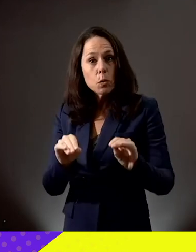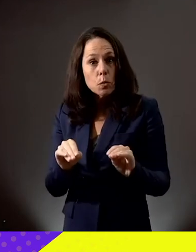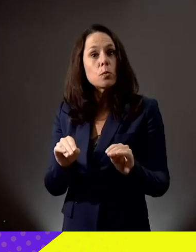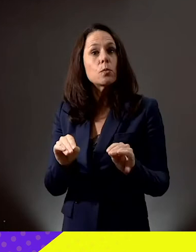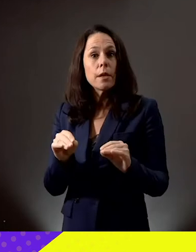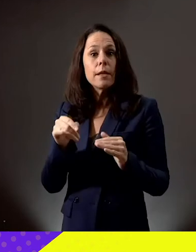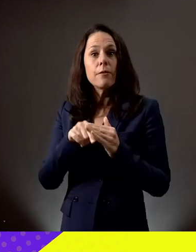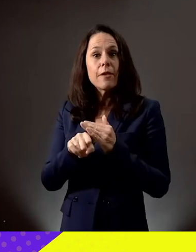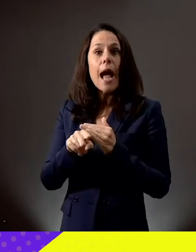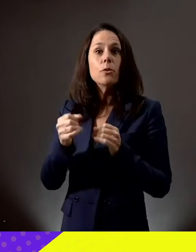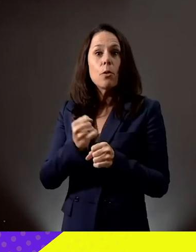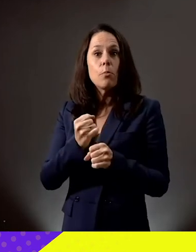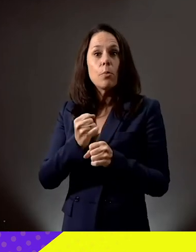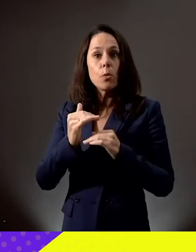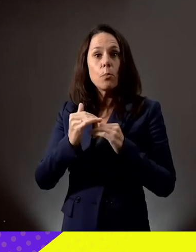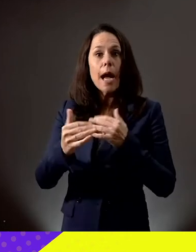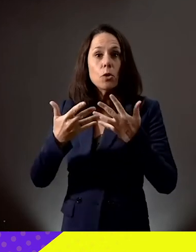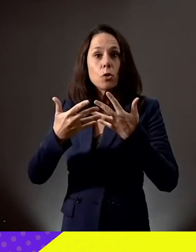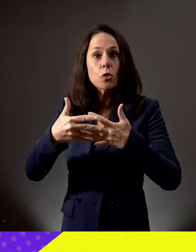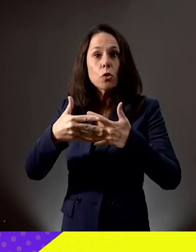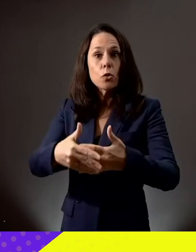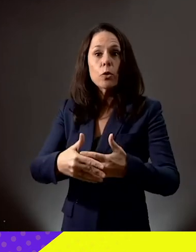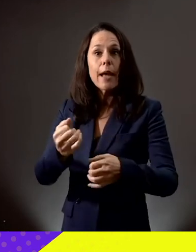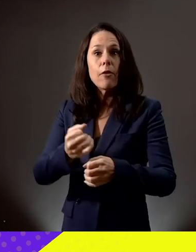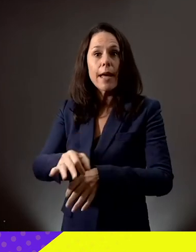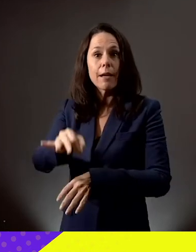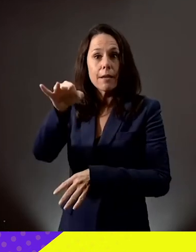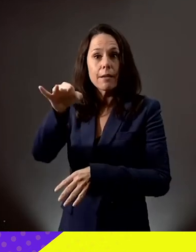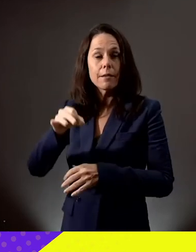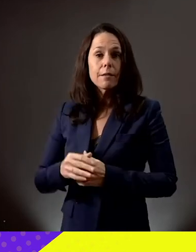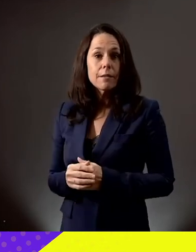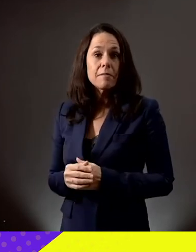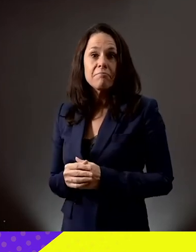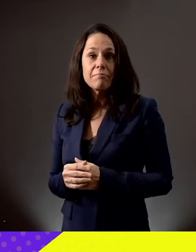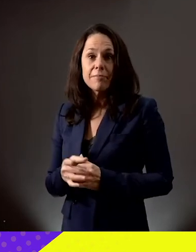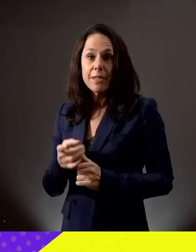have now found a steady job. And this is truly amazing.